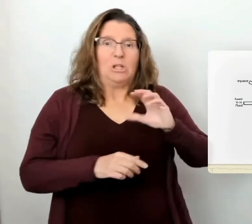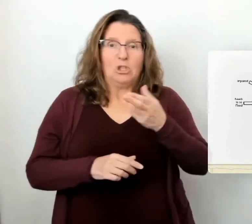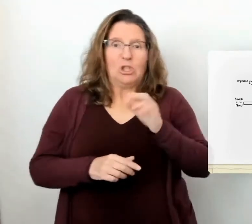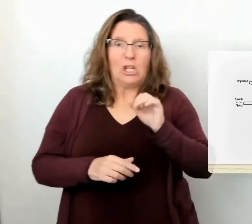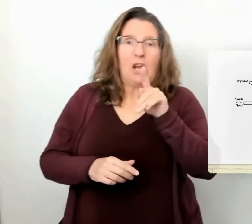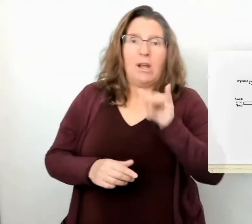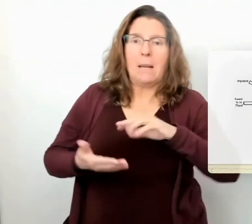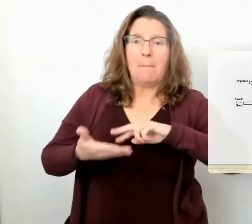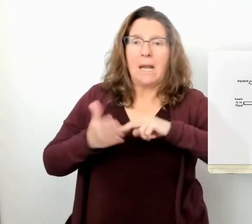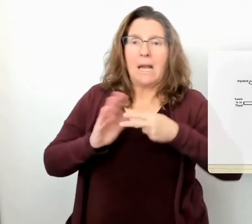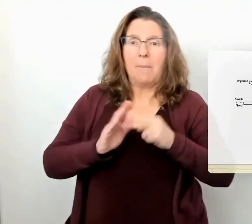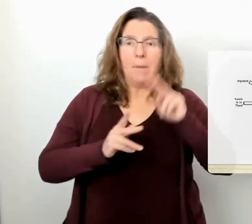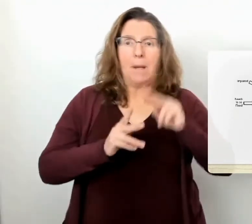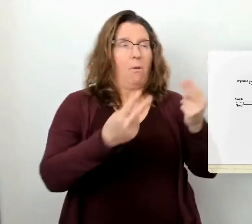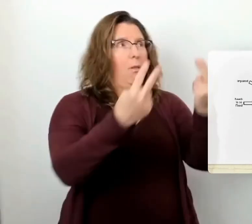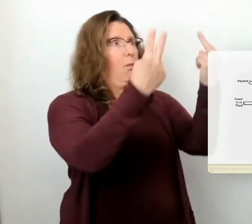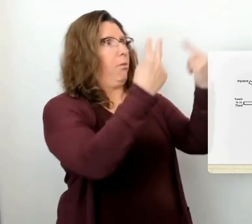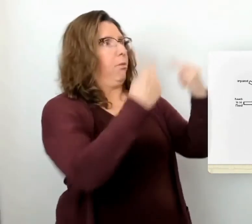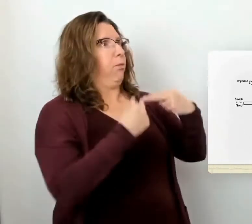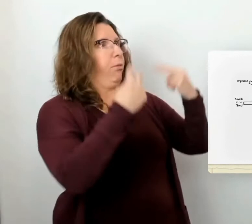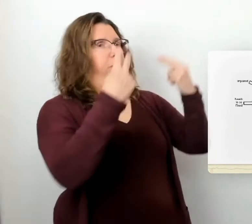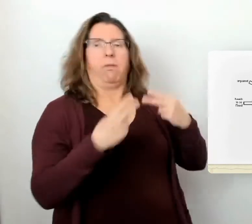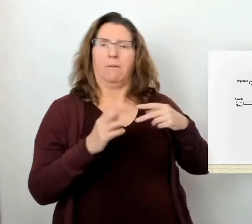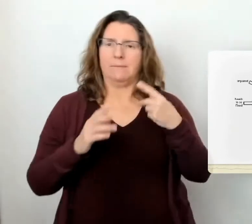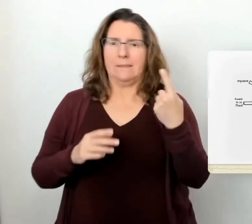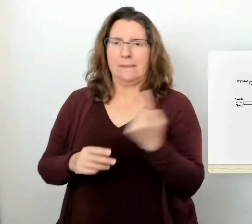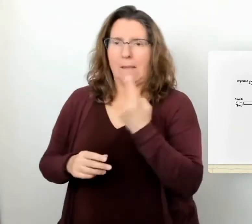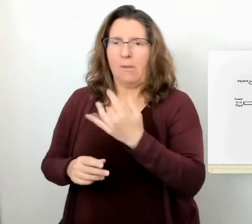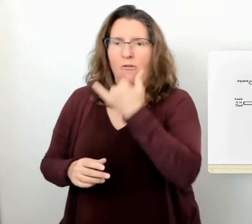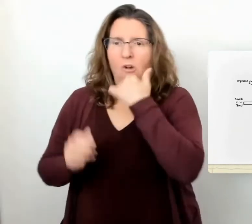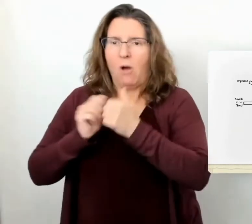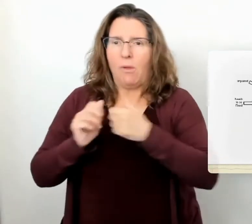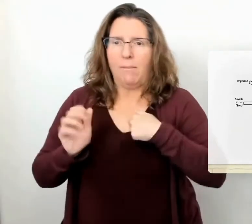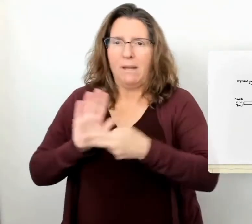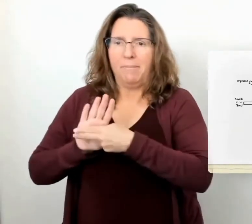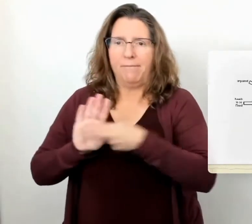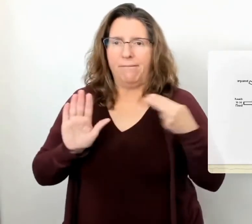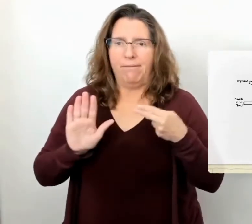Charity also implies that I am inferior, because I have to do the asking. Or that I need to be fixed, and earn their help.